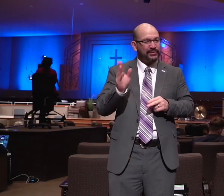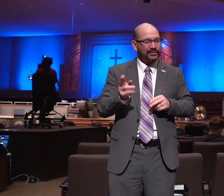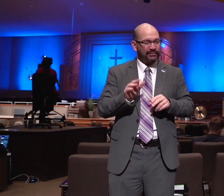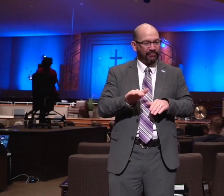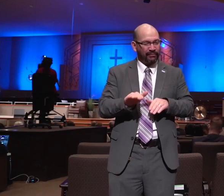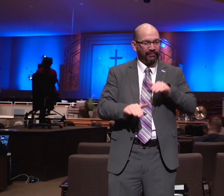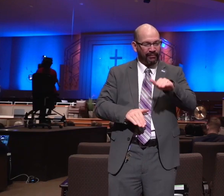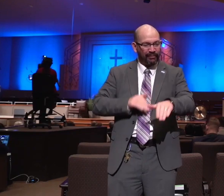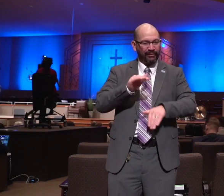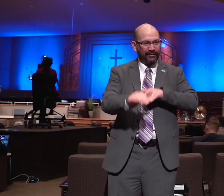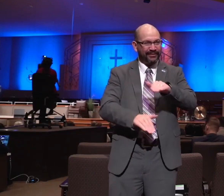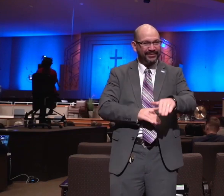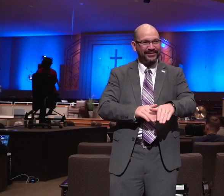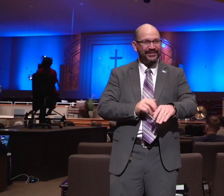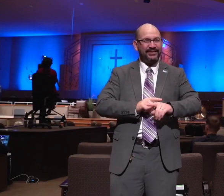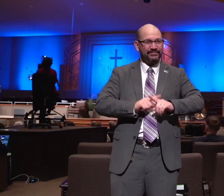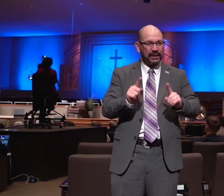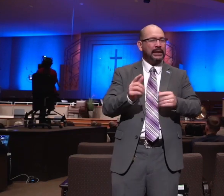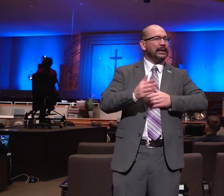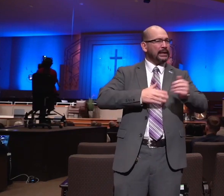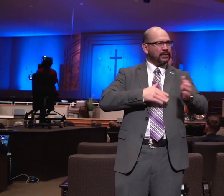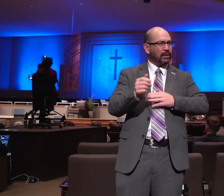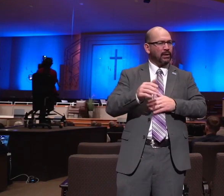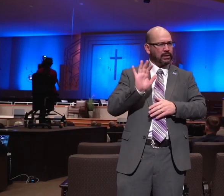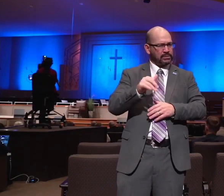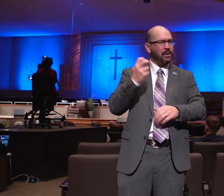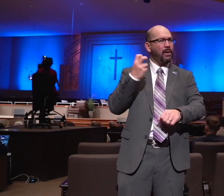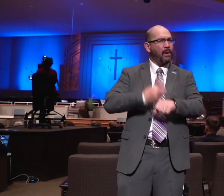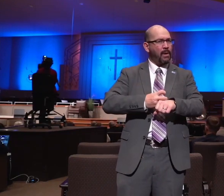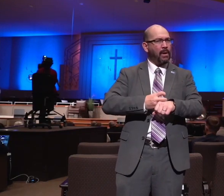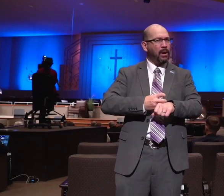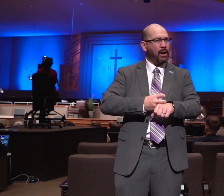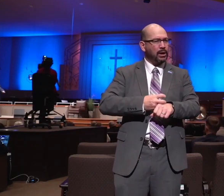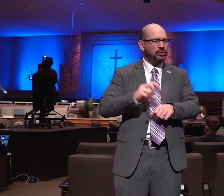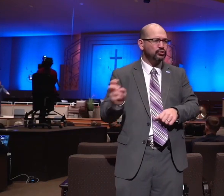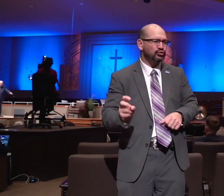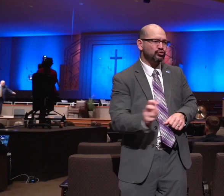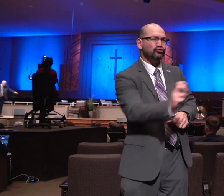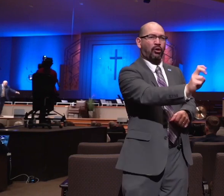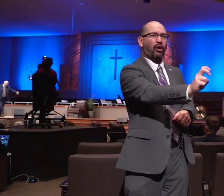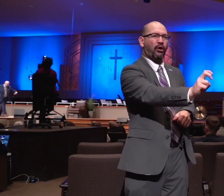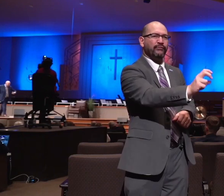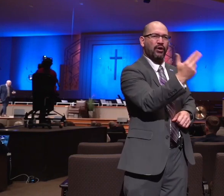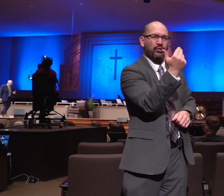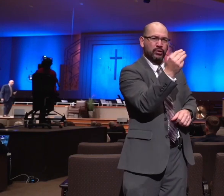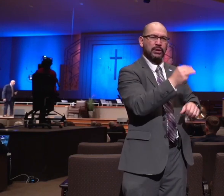they were aggressive in their work it was hard